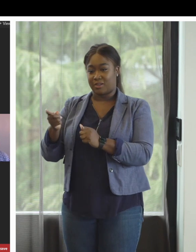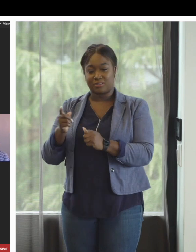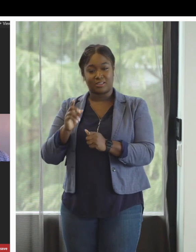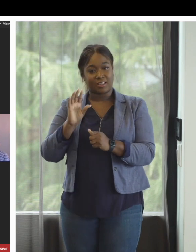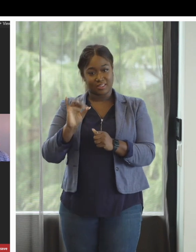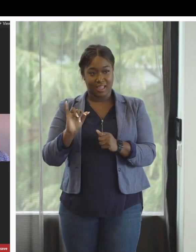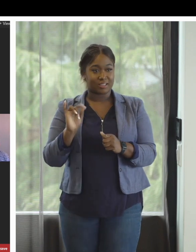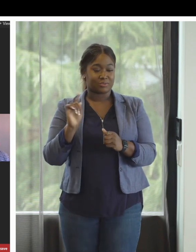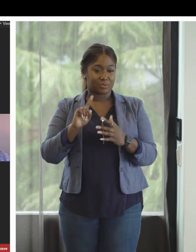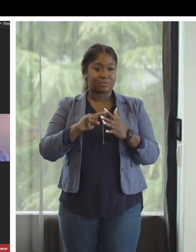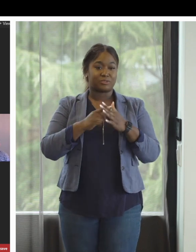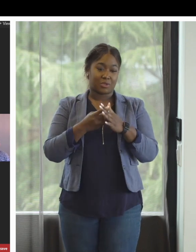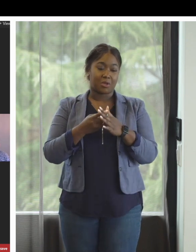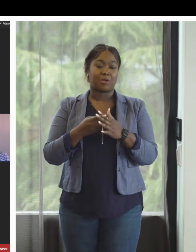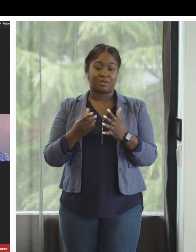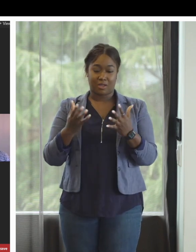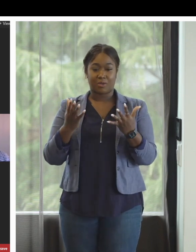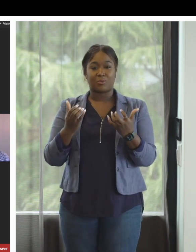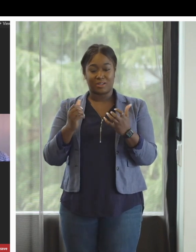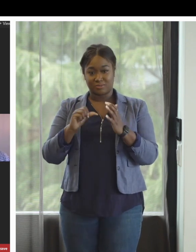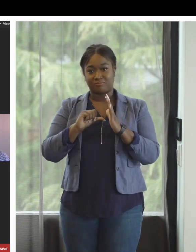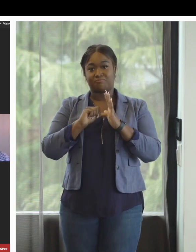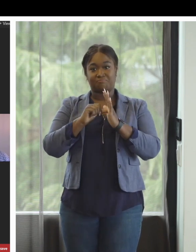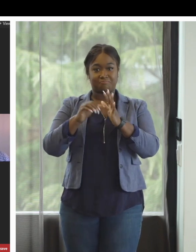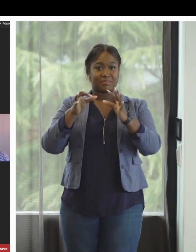But I just wanted to really under score how working